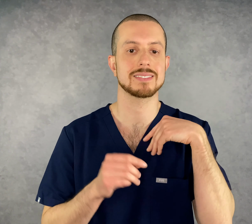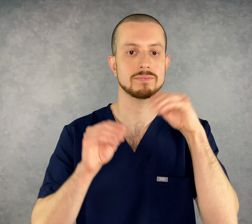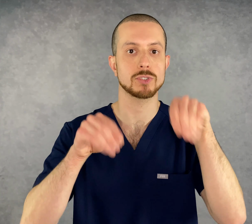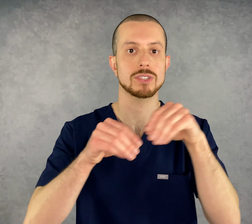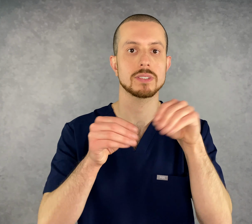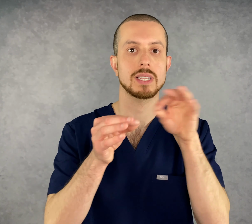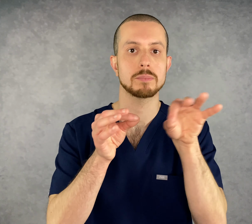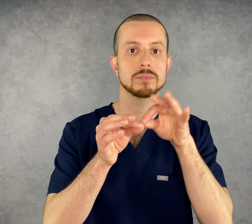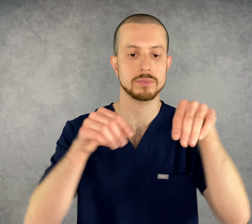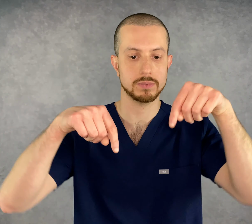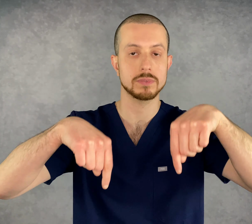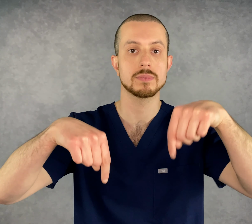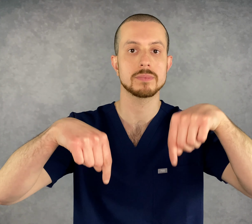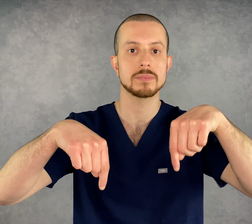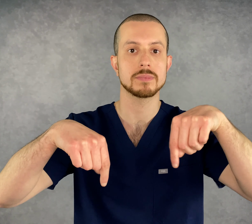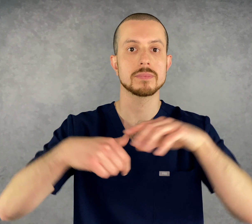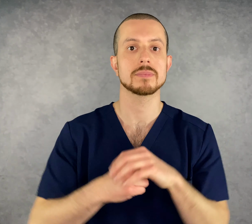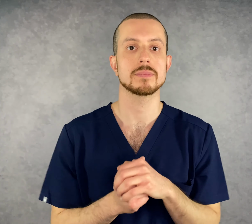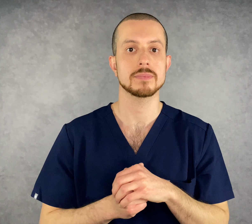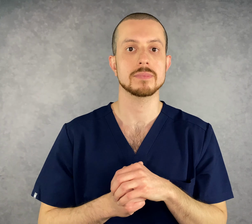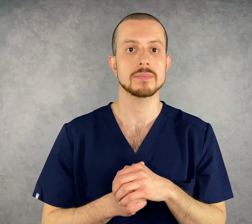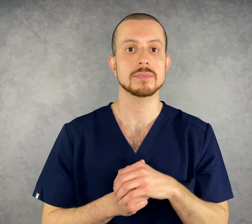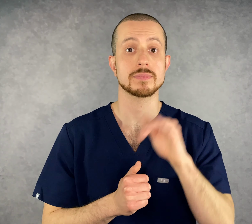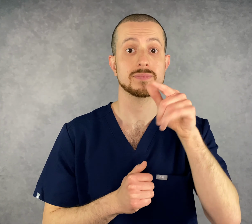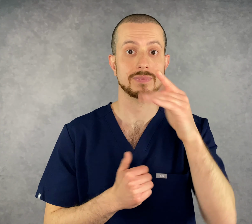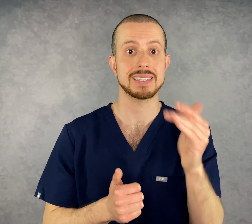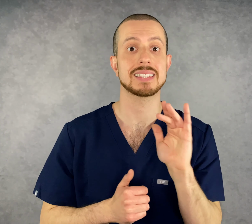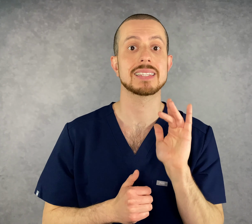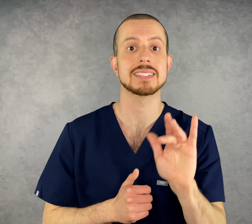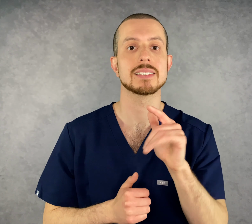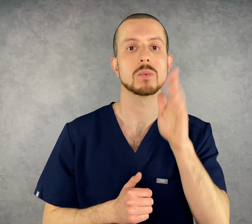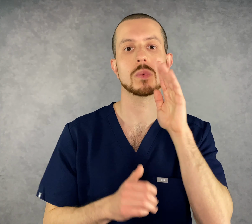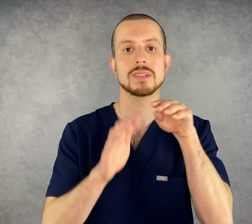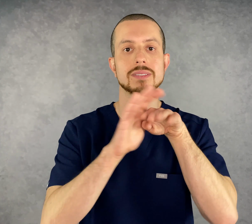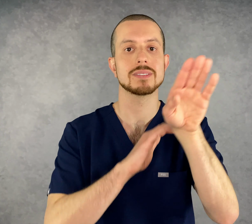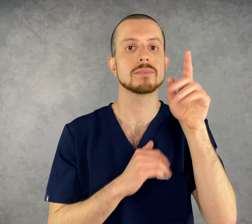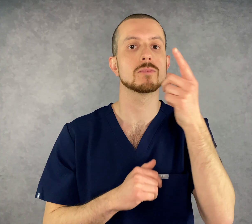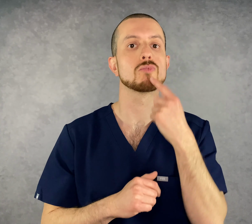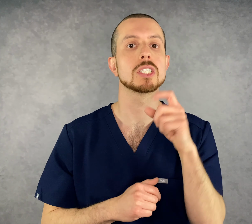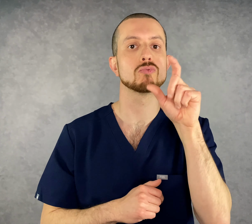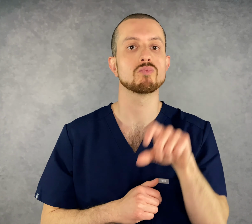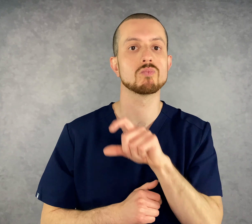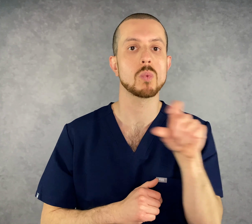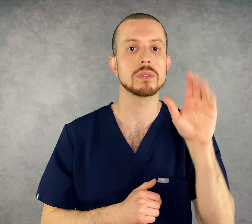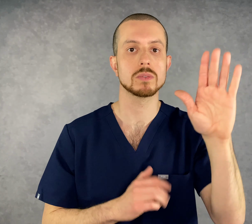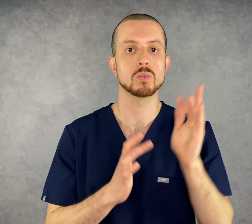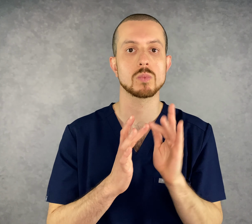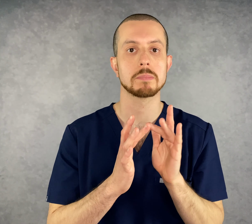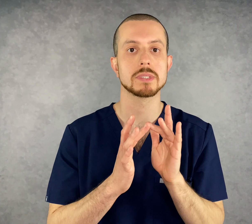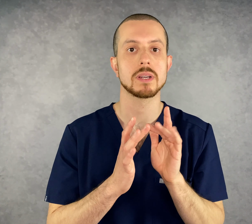the comments below. That link will take you to the American Red Cross' website.